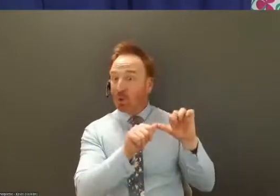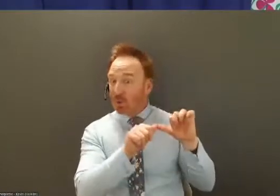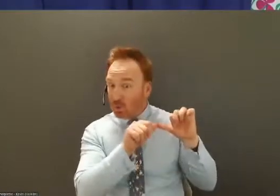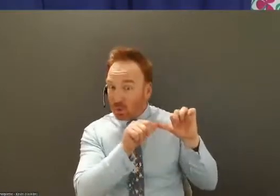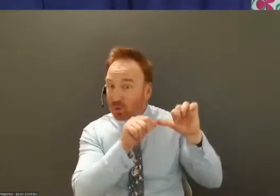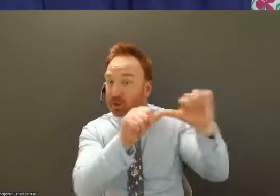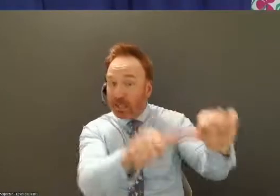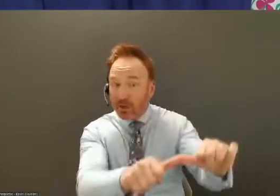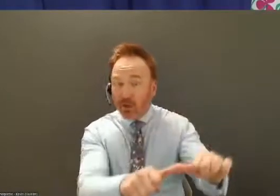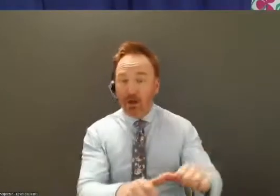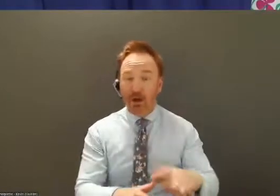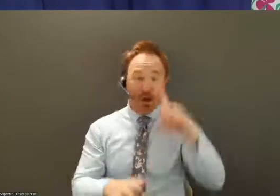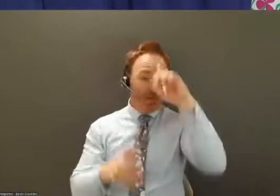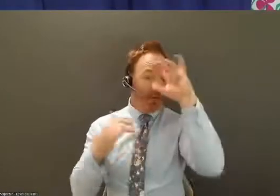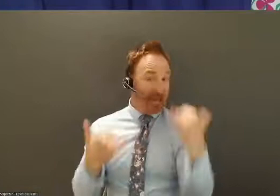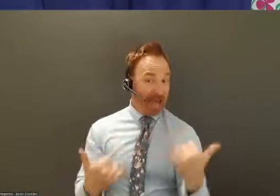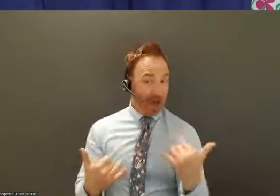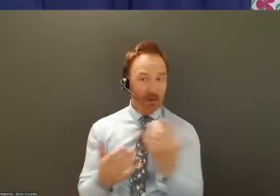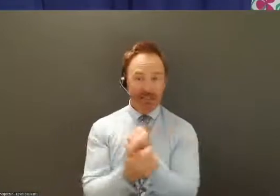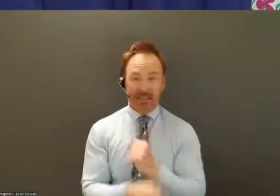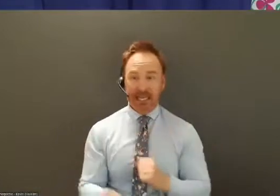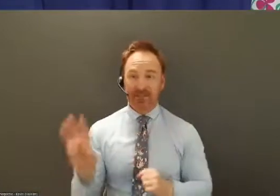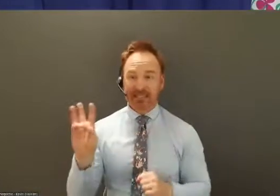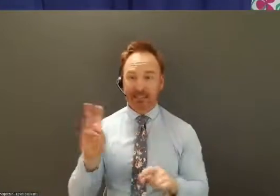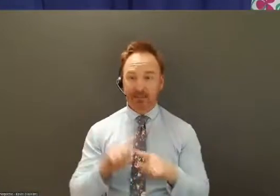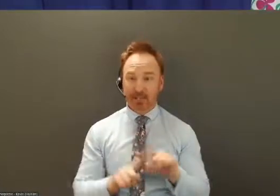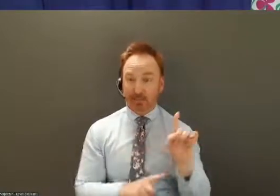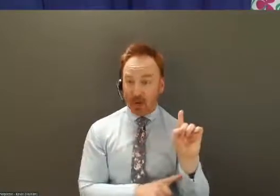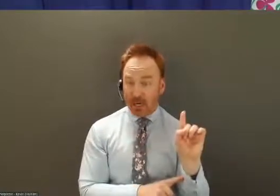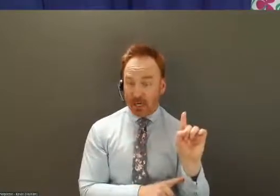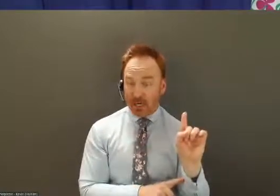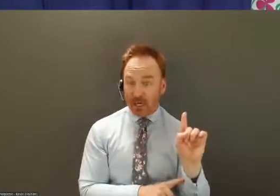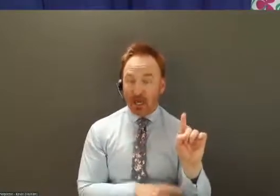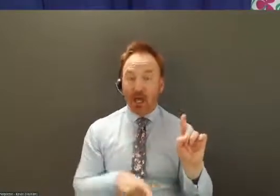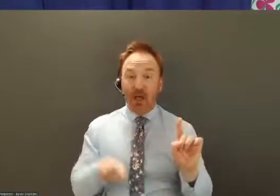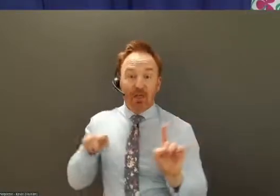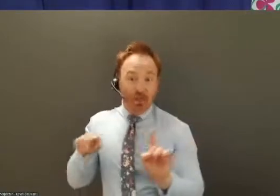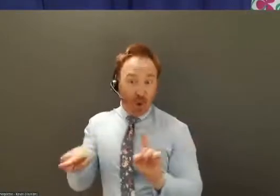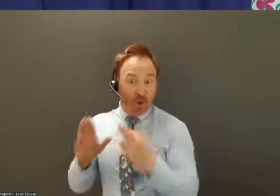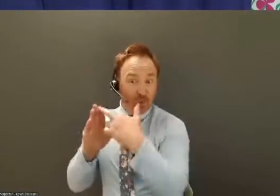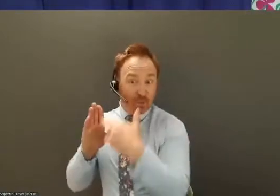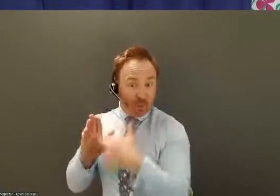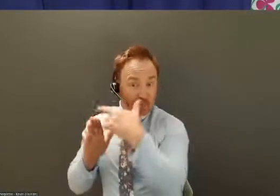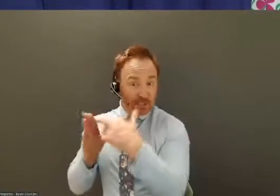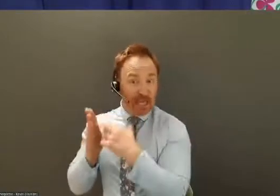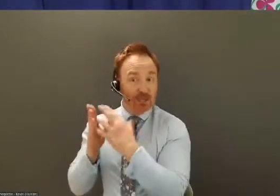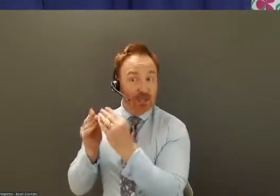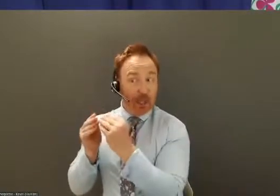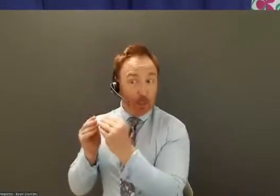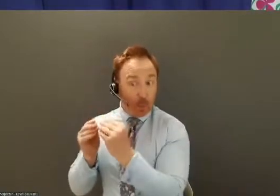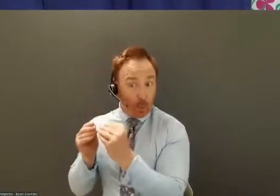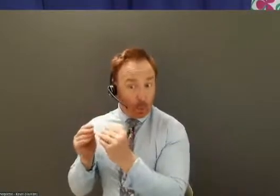As the premier mentioned the Porter Creek Radovan was the one we had to cancel based on its